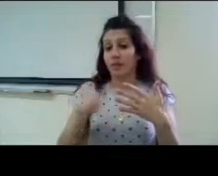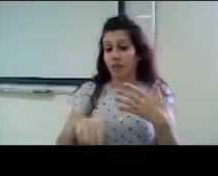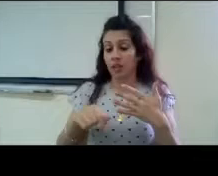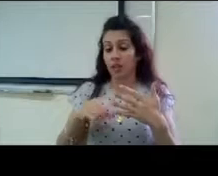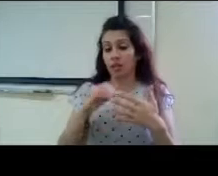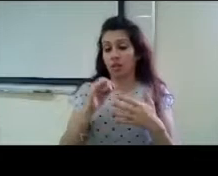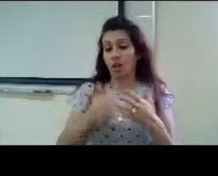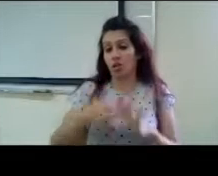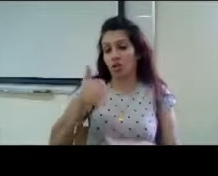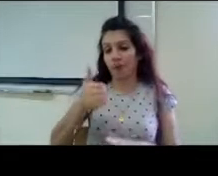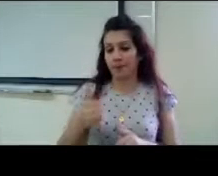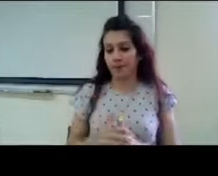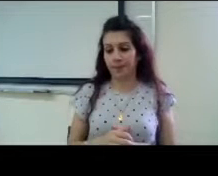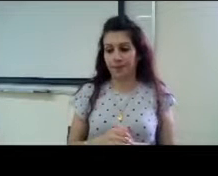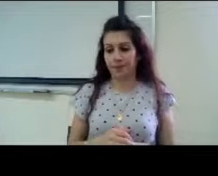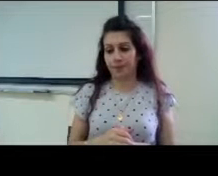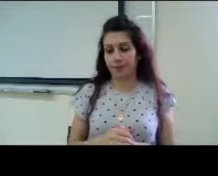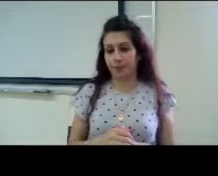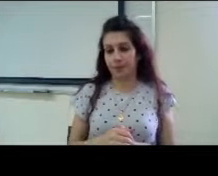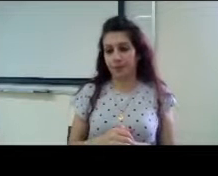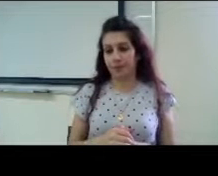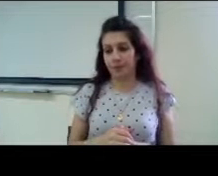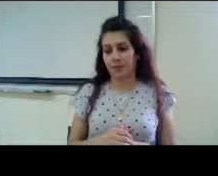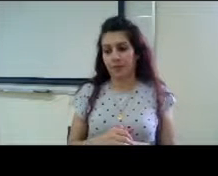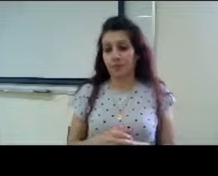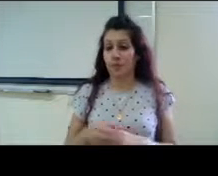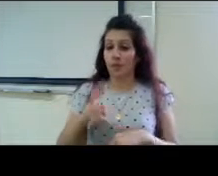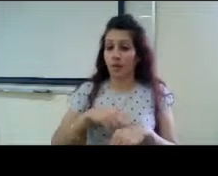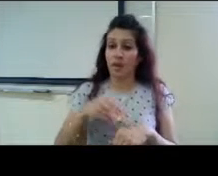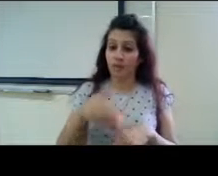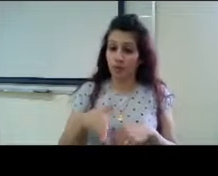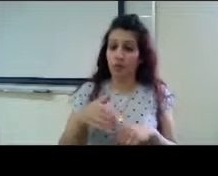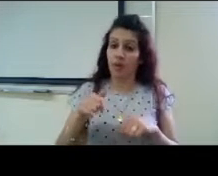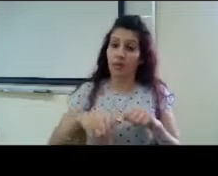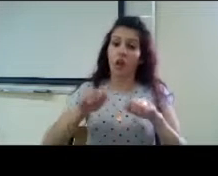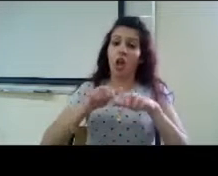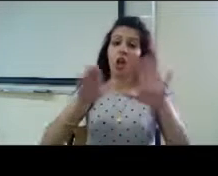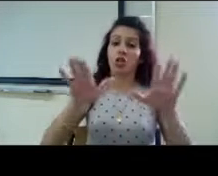where you can adjust size and also allow for self-paced learning but we're also